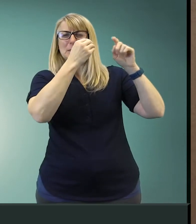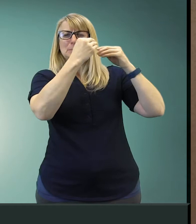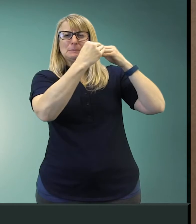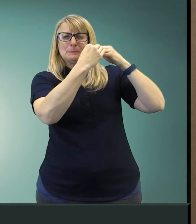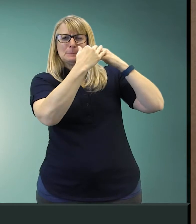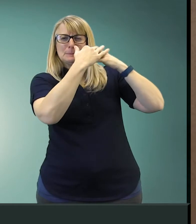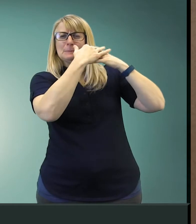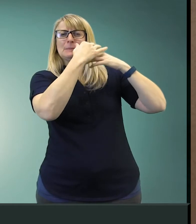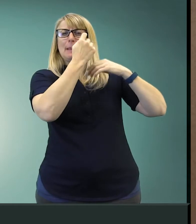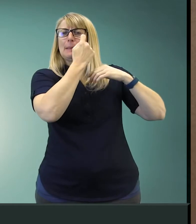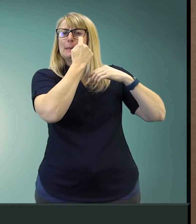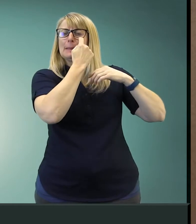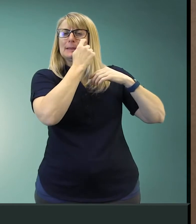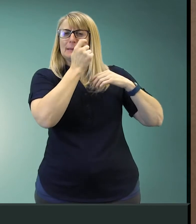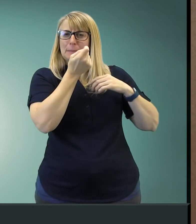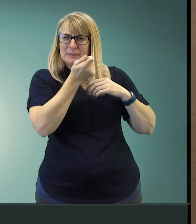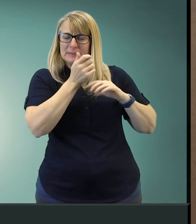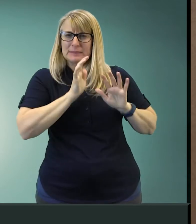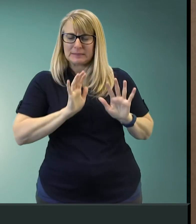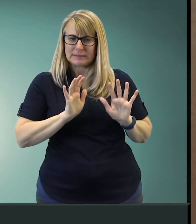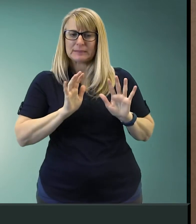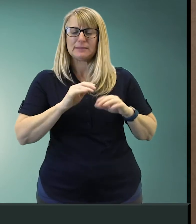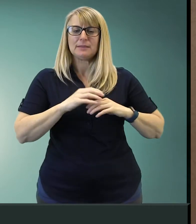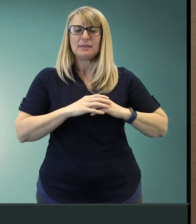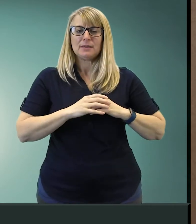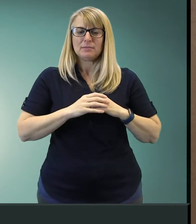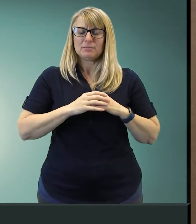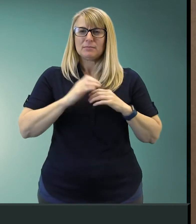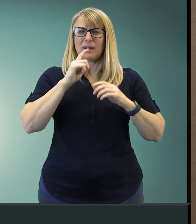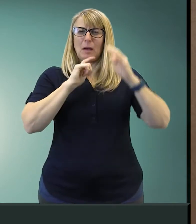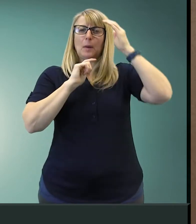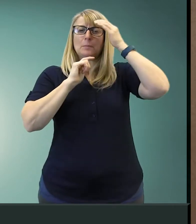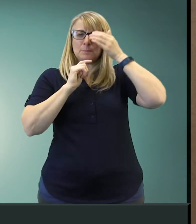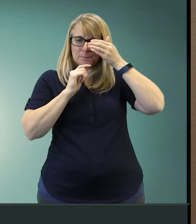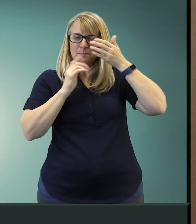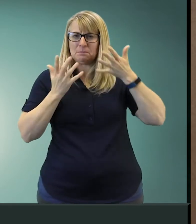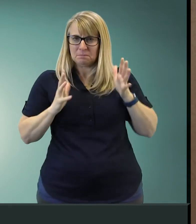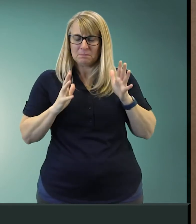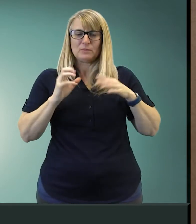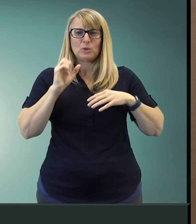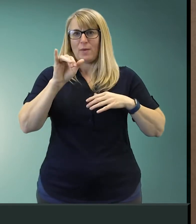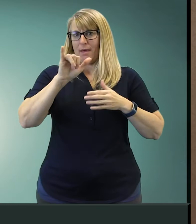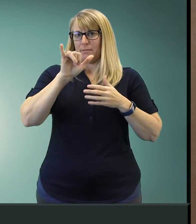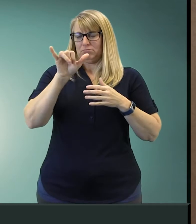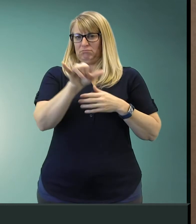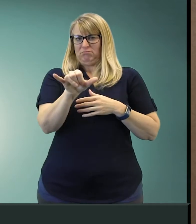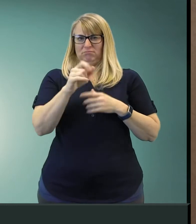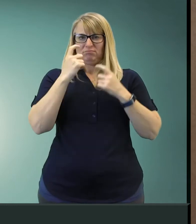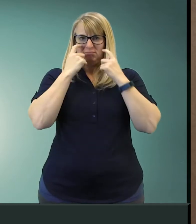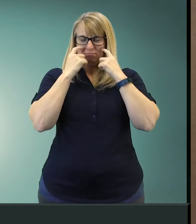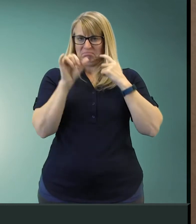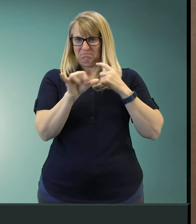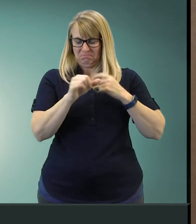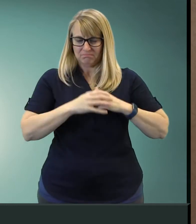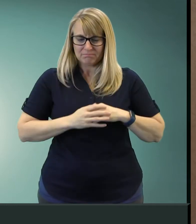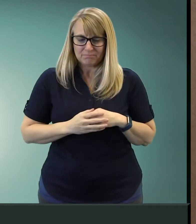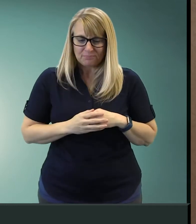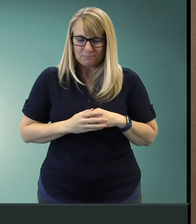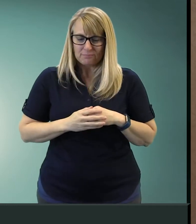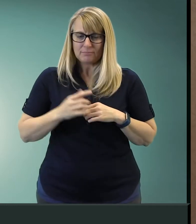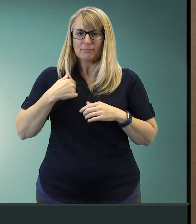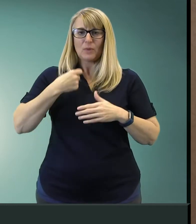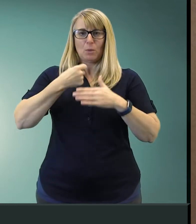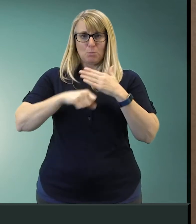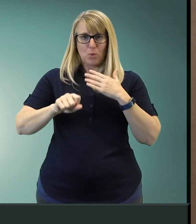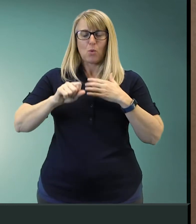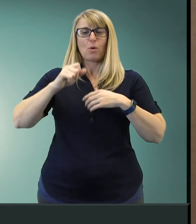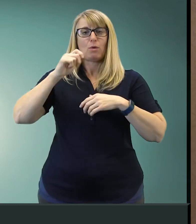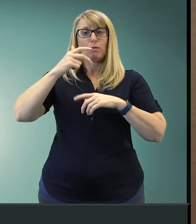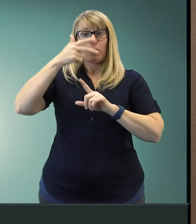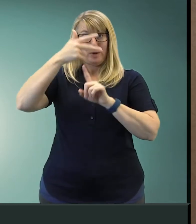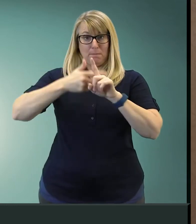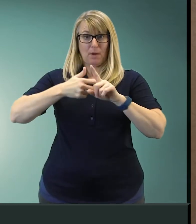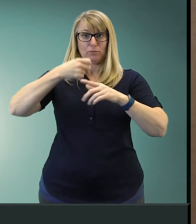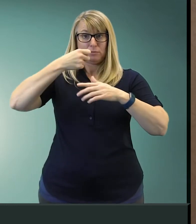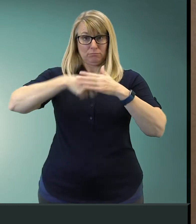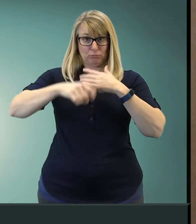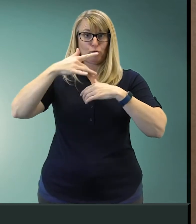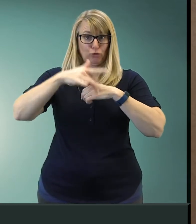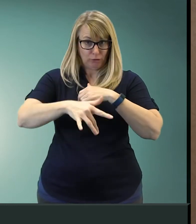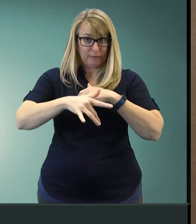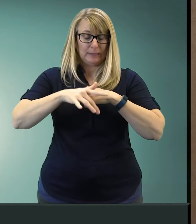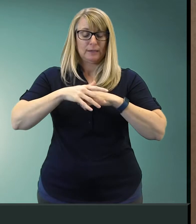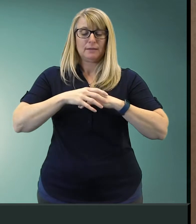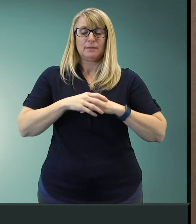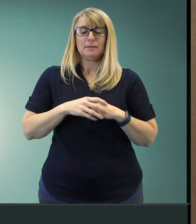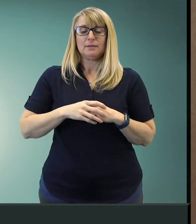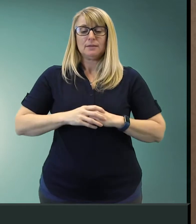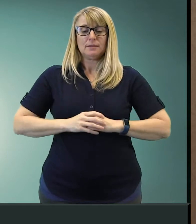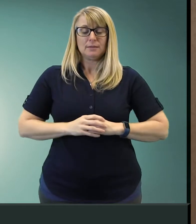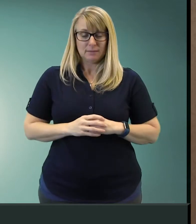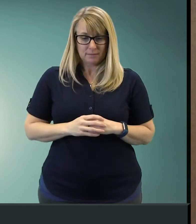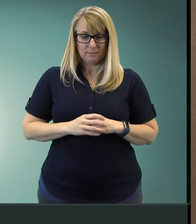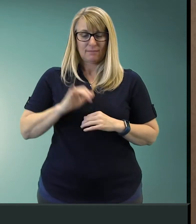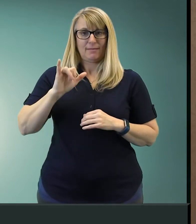just barely coming through your closed eyelids. That's what I have. I was born three months early.